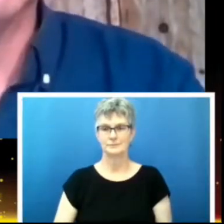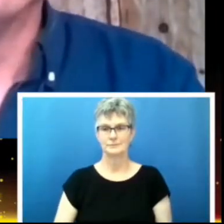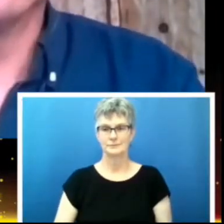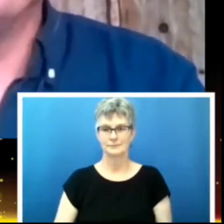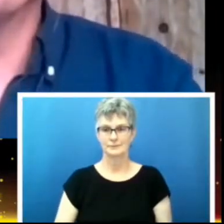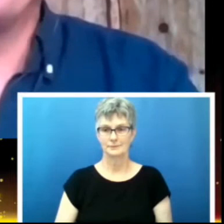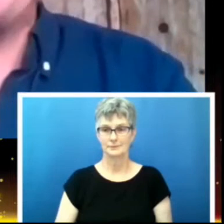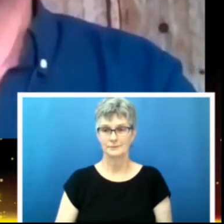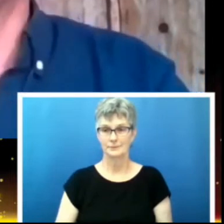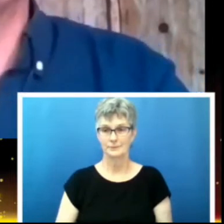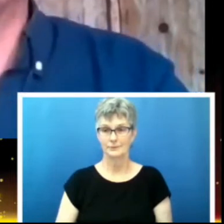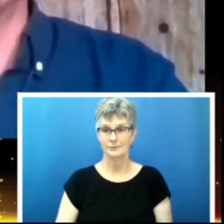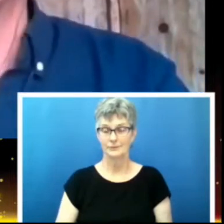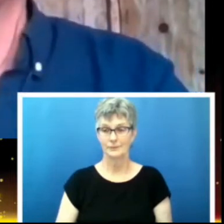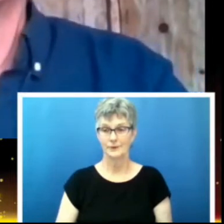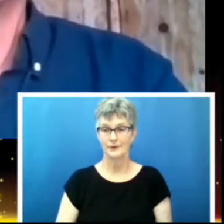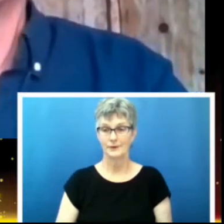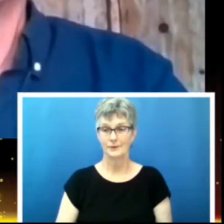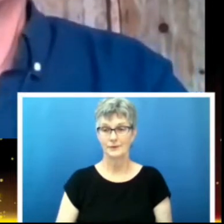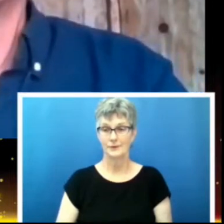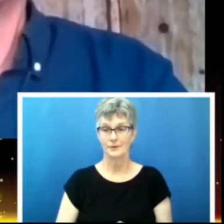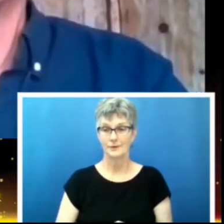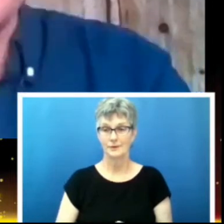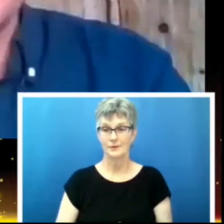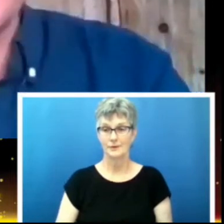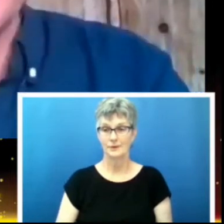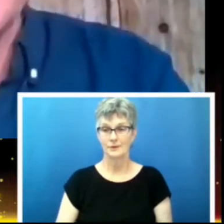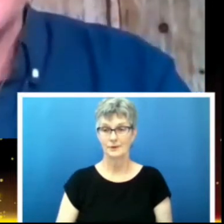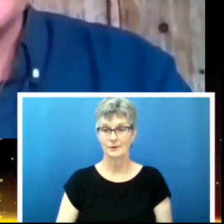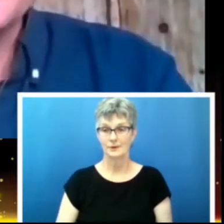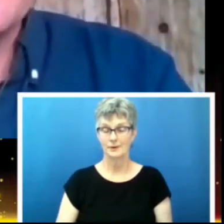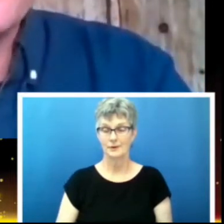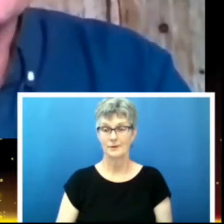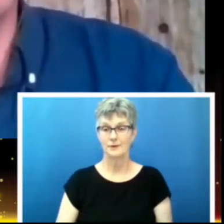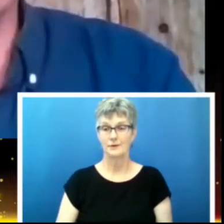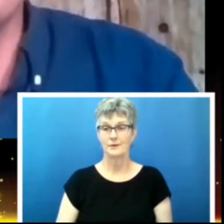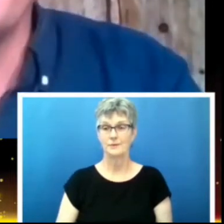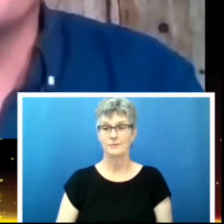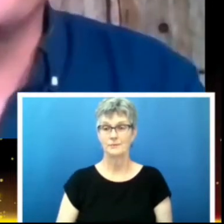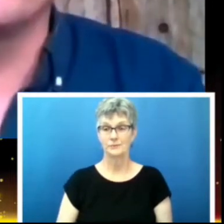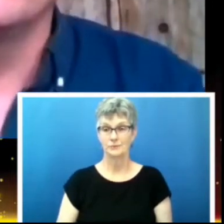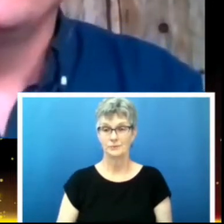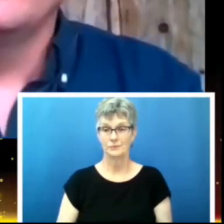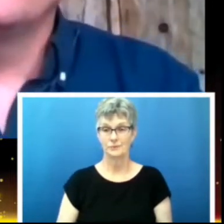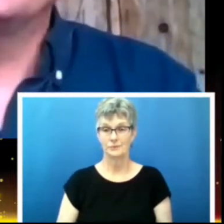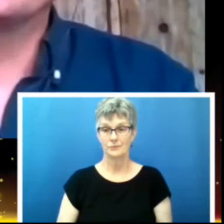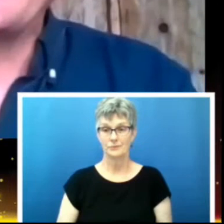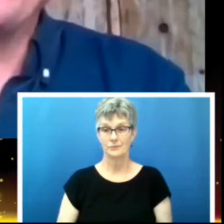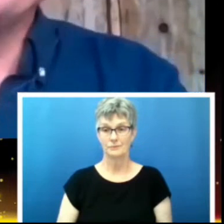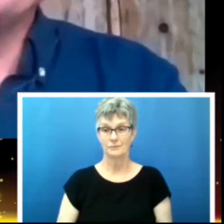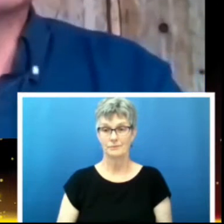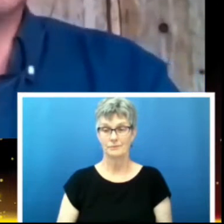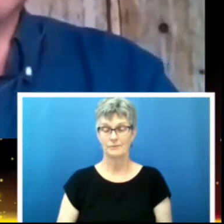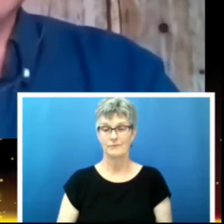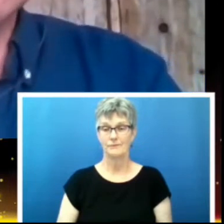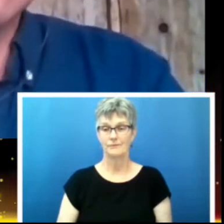but you actually just raised Michael's question which is the first question I have here. Which is, how do you remind yourself